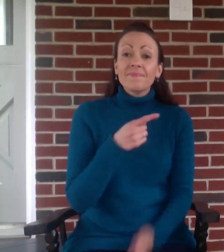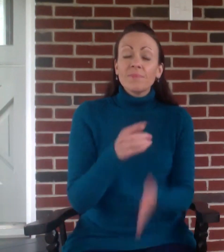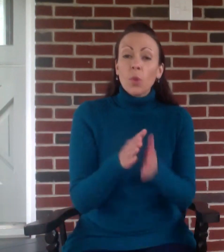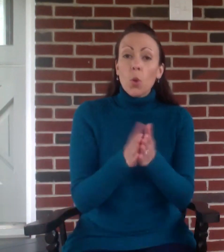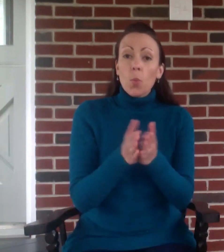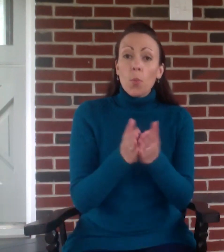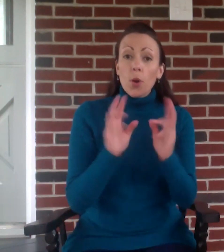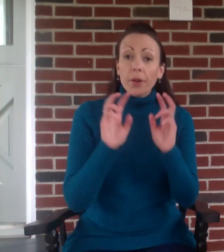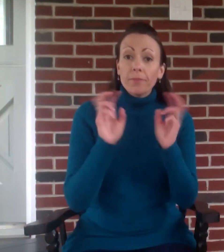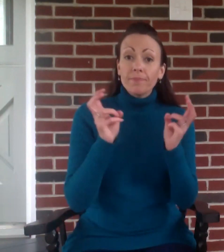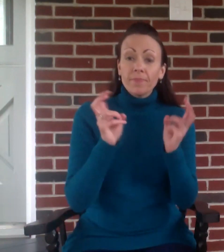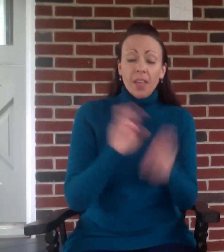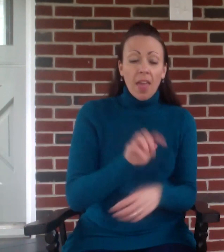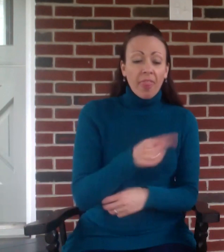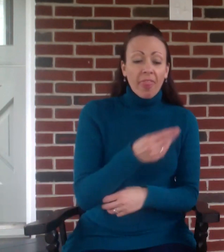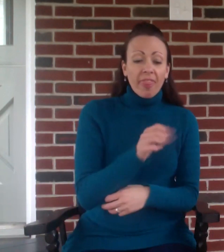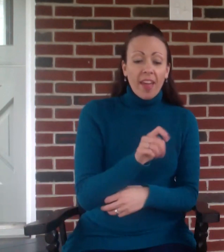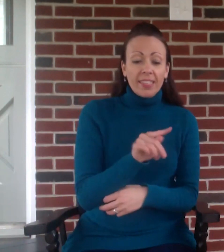The authors of the book are Helen Ward